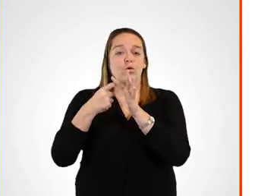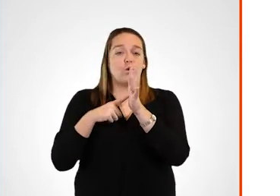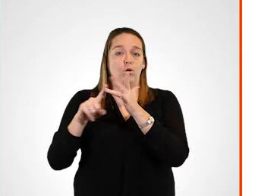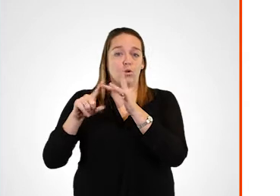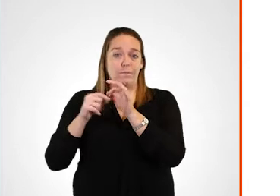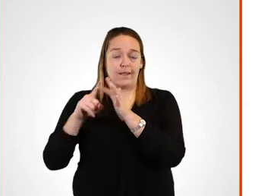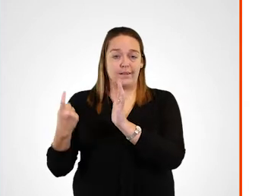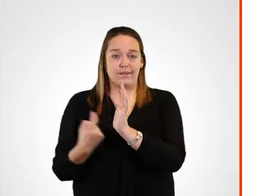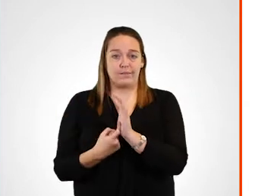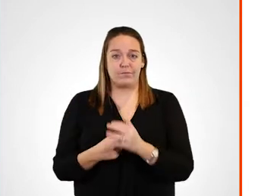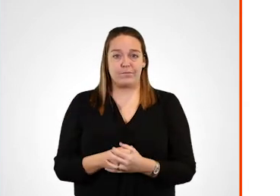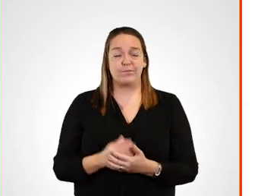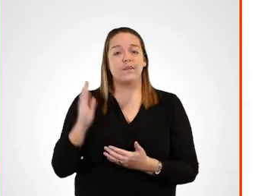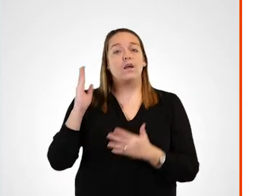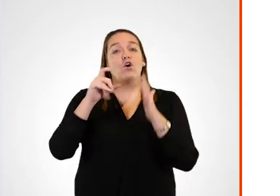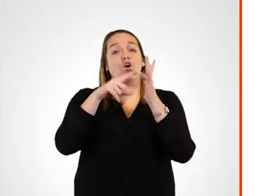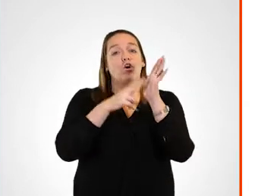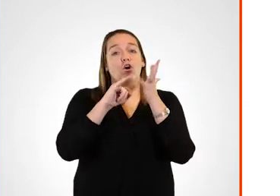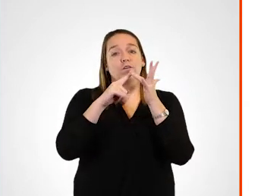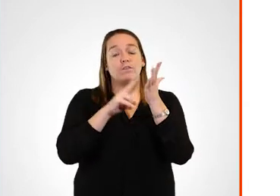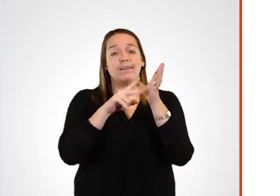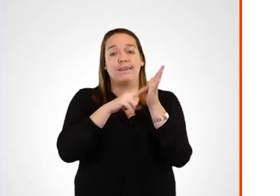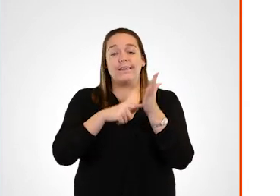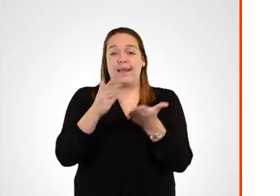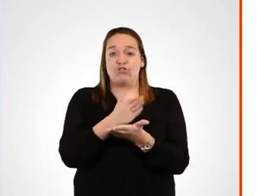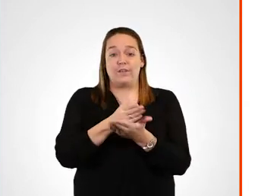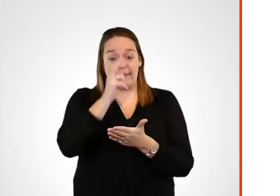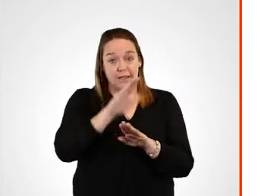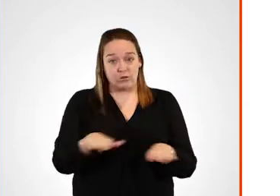looked at consonant accuracy in young children with cochlear implants